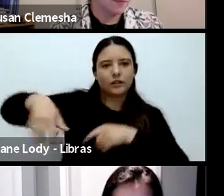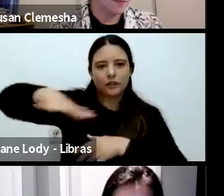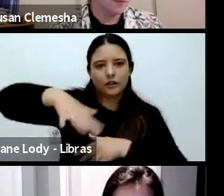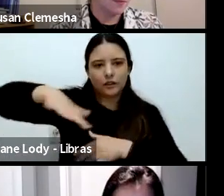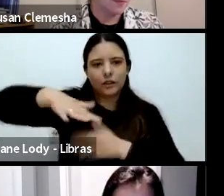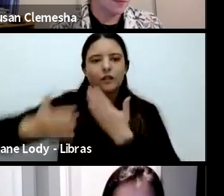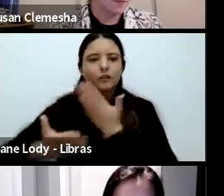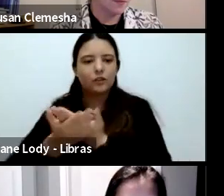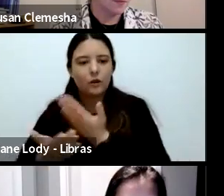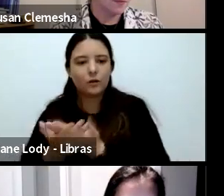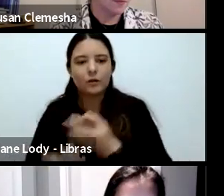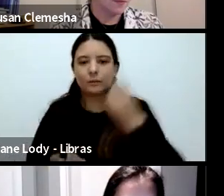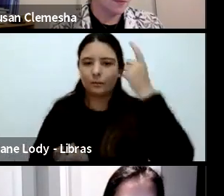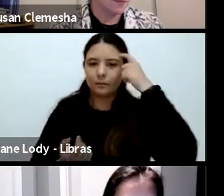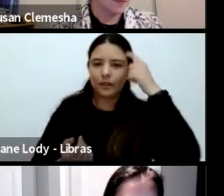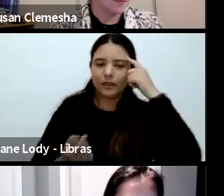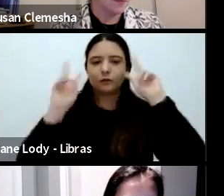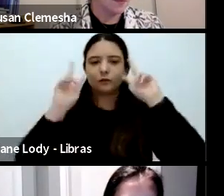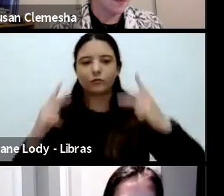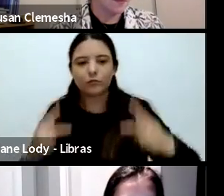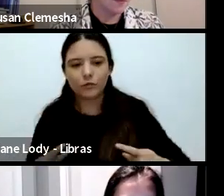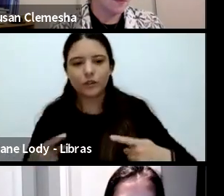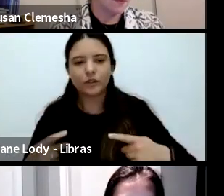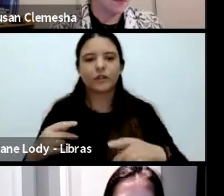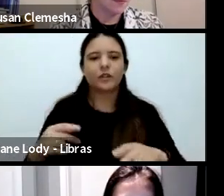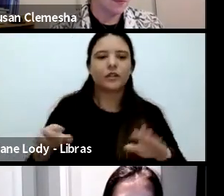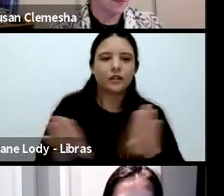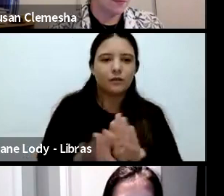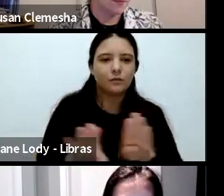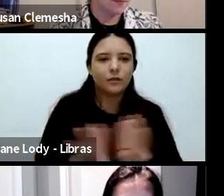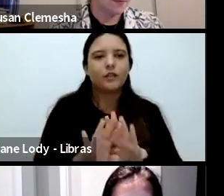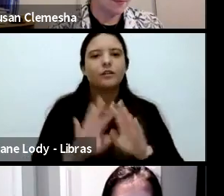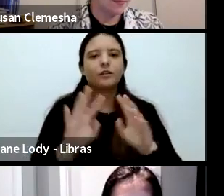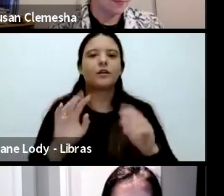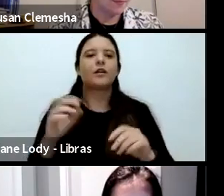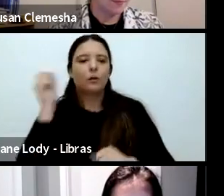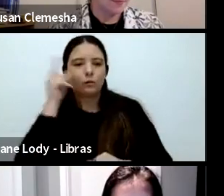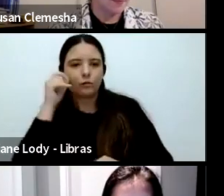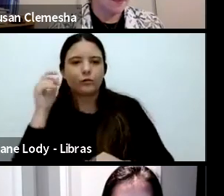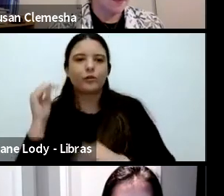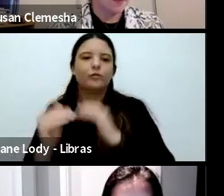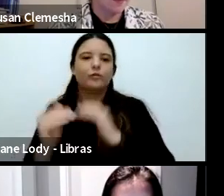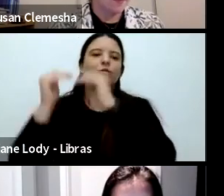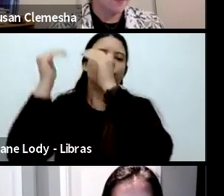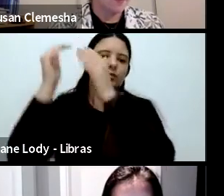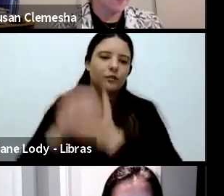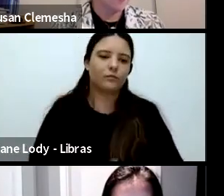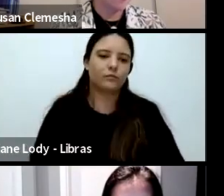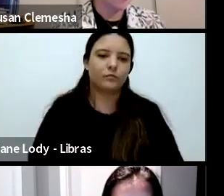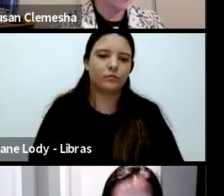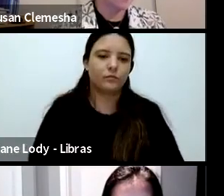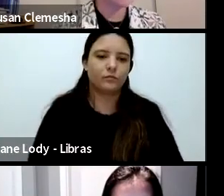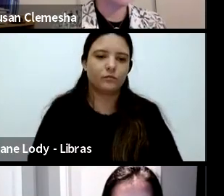humanity think. about him about human beings. and development. And then that's where he And then that's where he goes